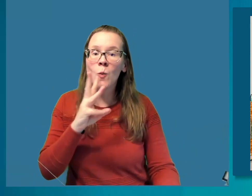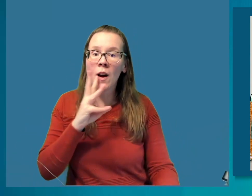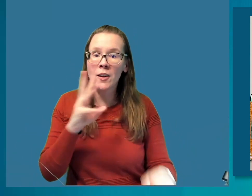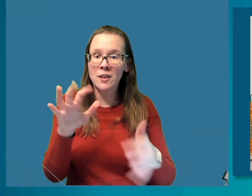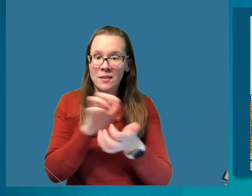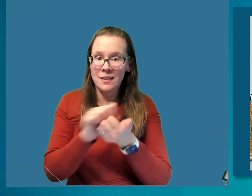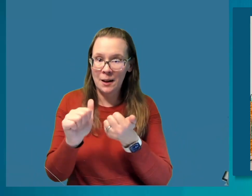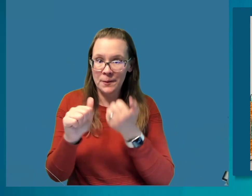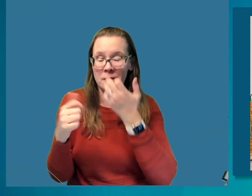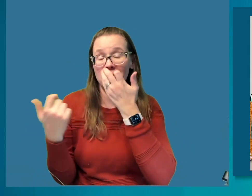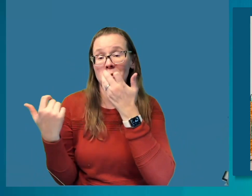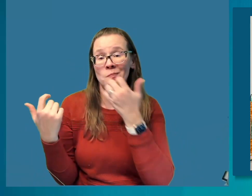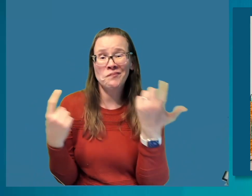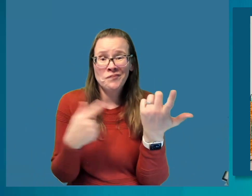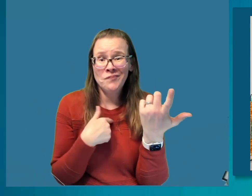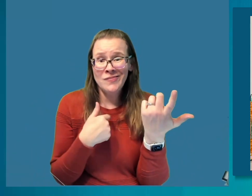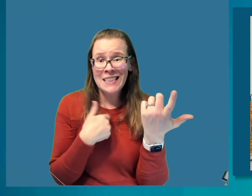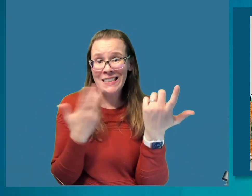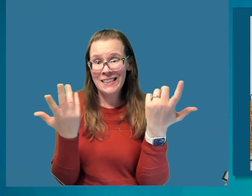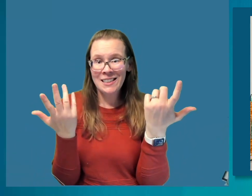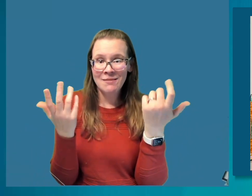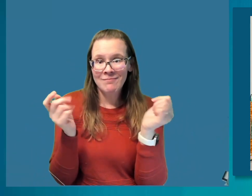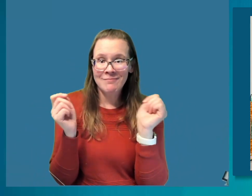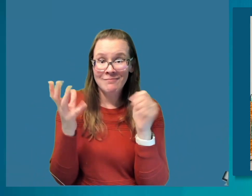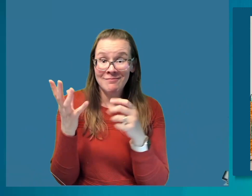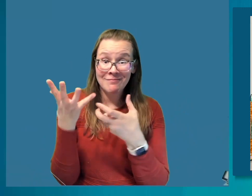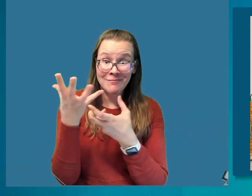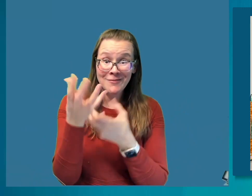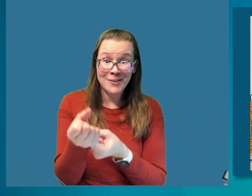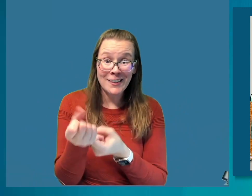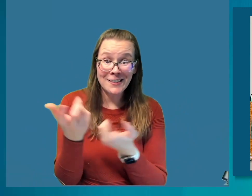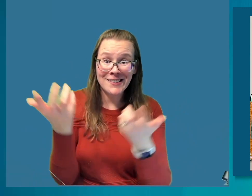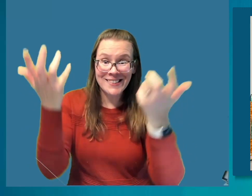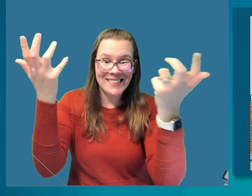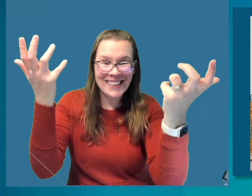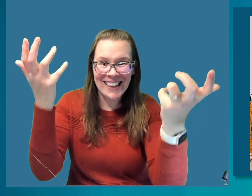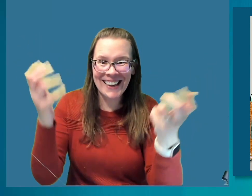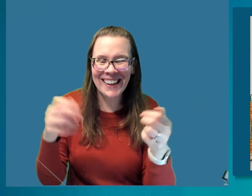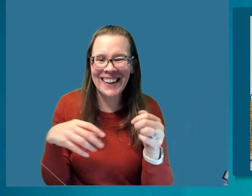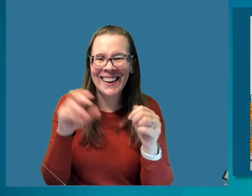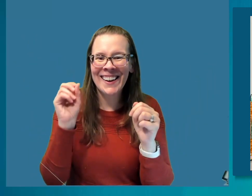putting it into an envelope, as well. And it might reduce the potential risk of damage.